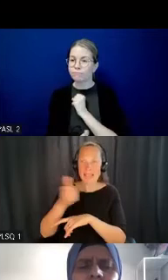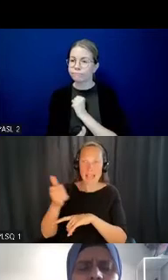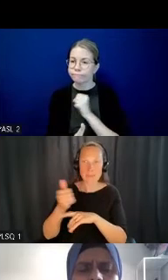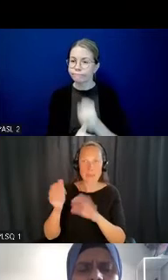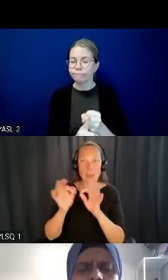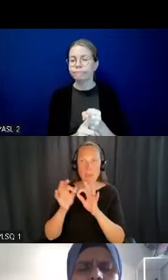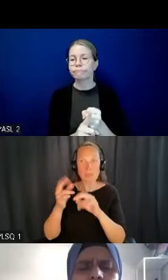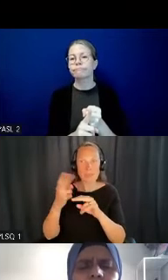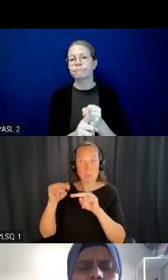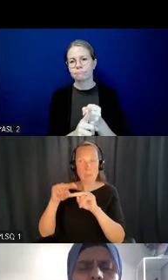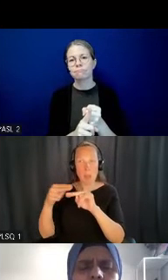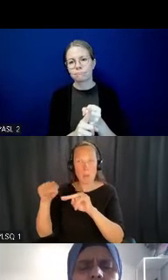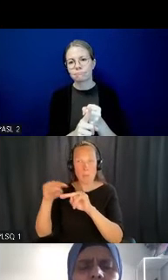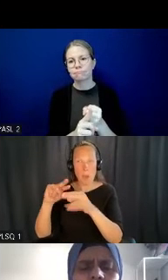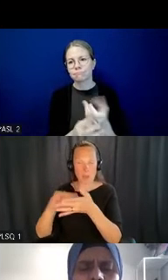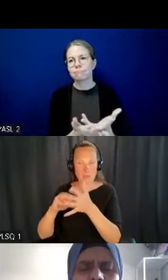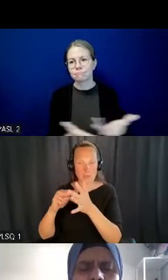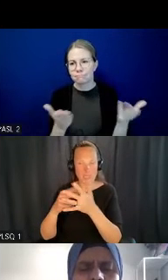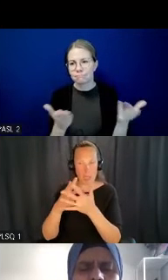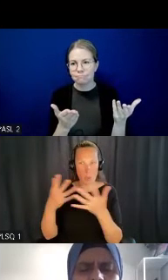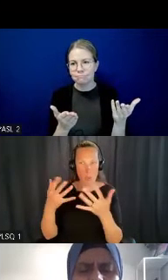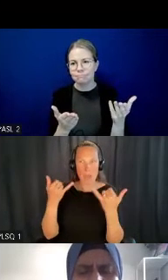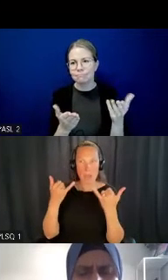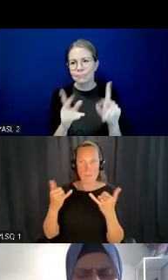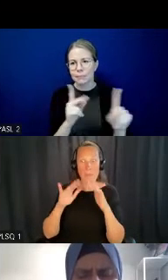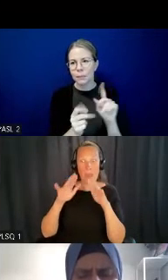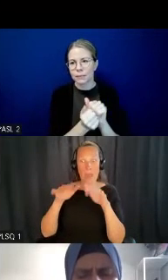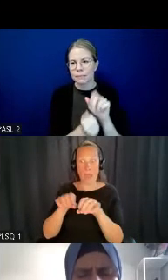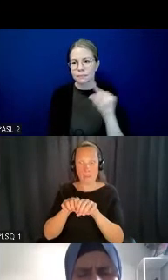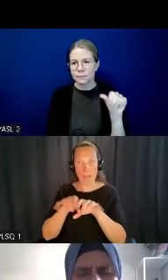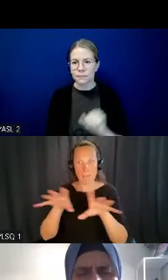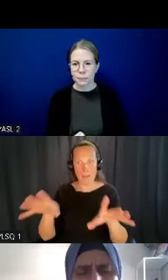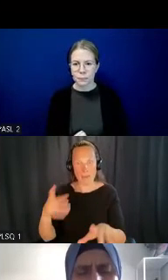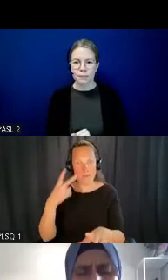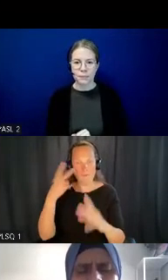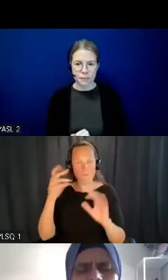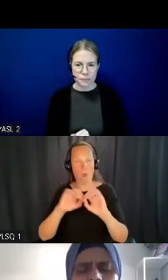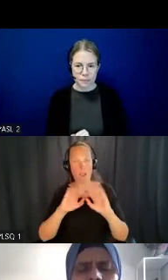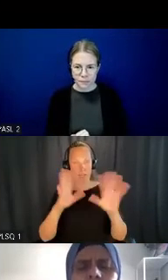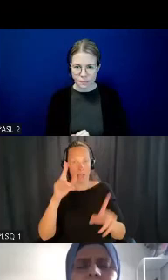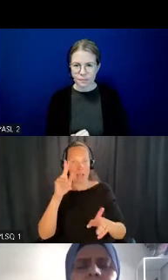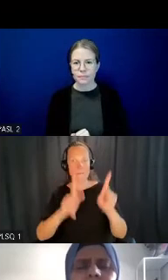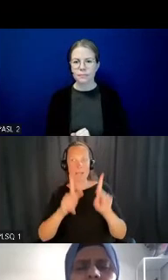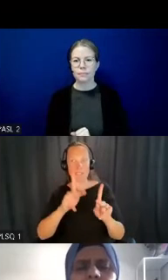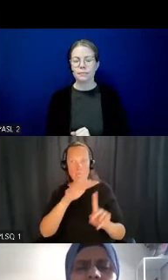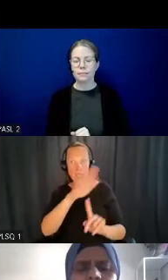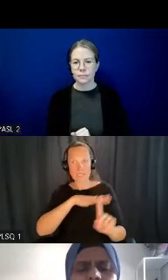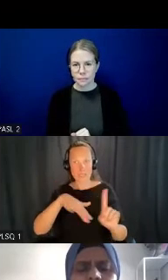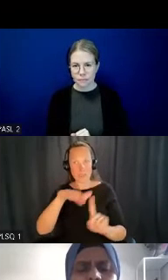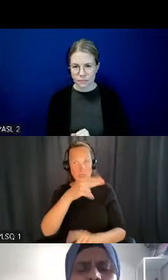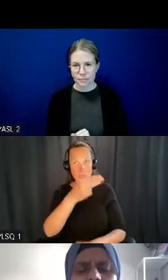MORE DEEPLY BY PEOPLE WITH DISABILITIES. GOING INTO DEEPER AND DEEPER POVERTY.